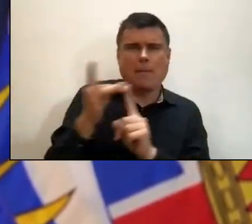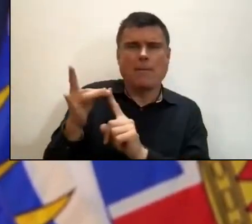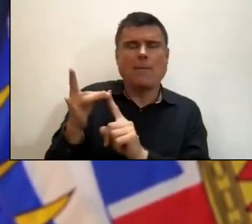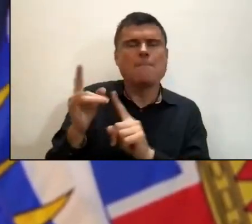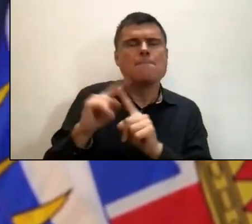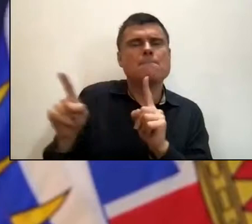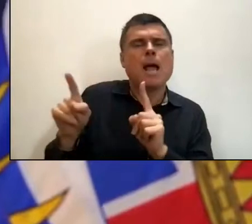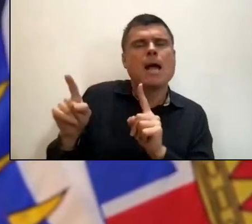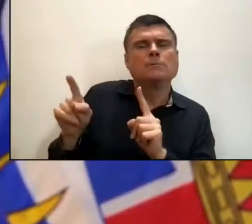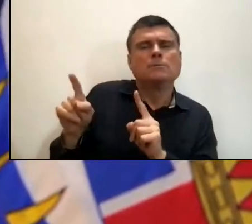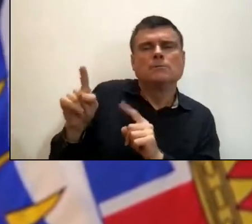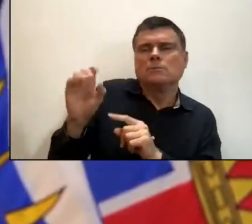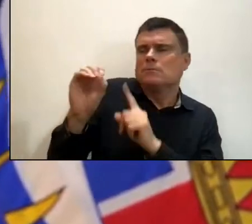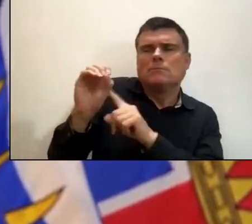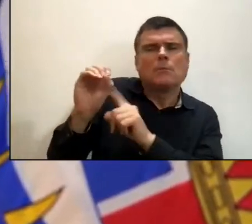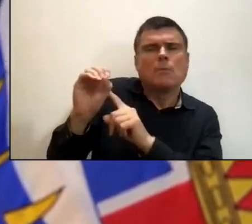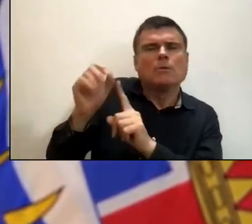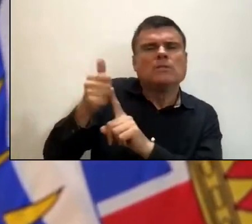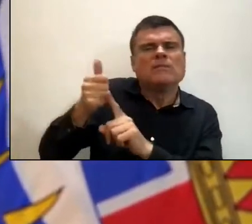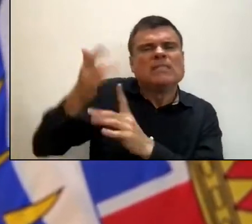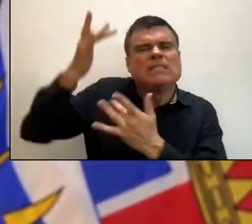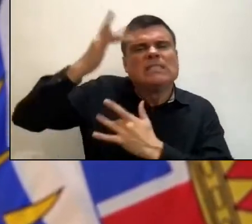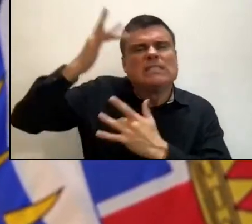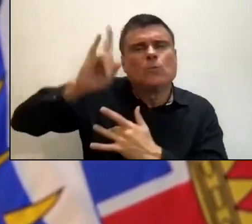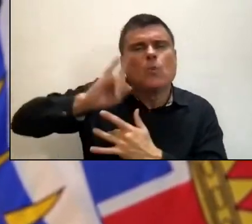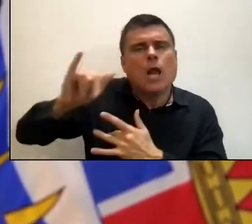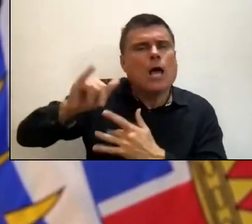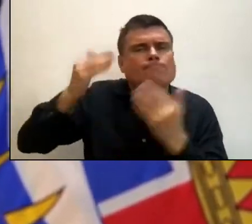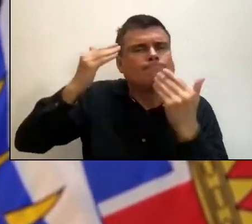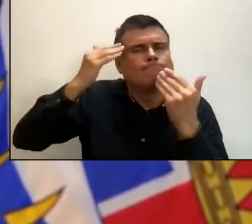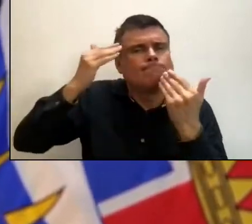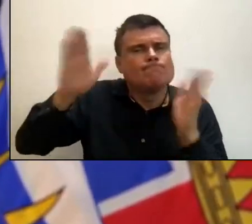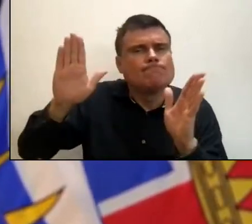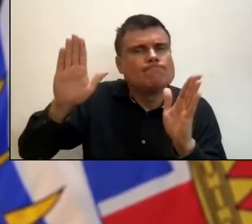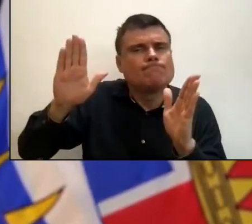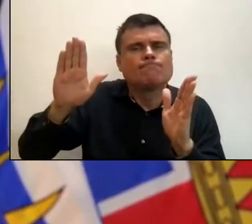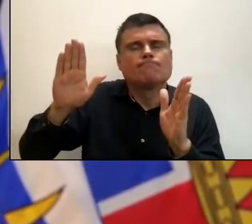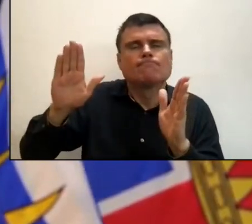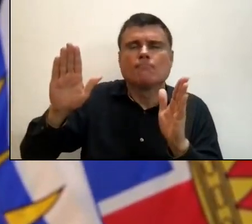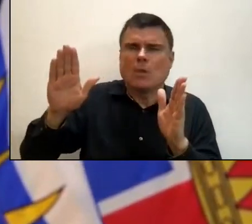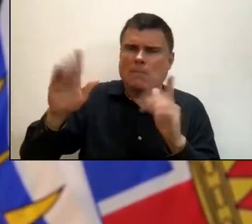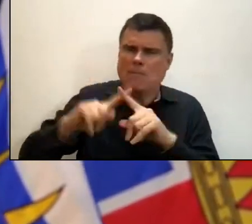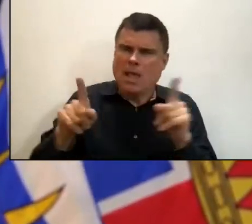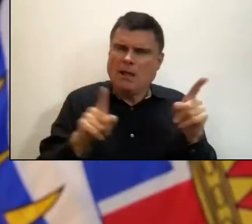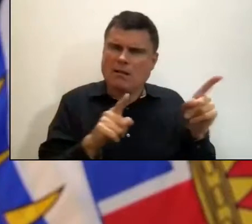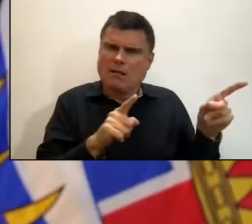to overwhelm hospitals so that's something that you also spoke about last week.